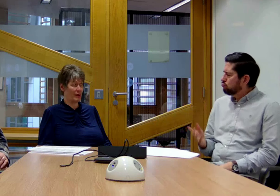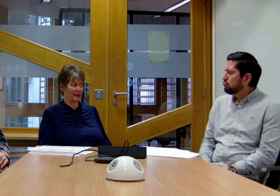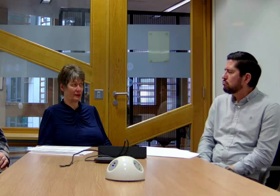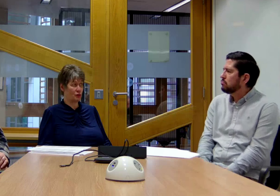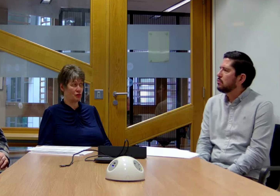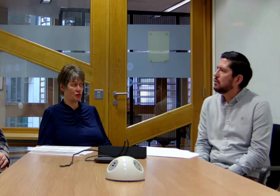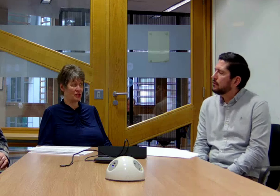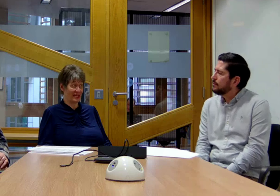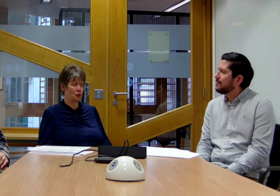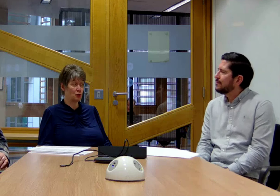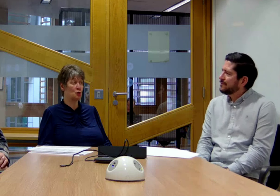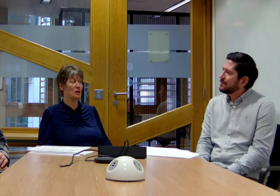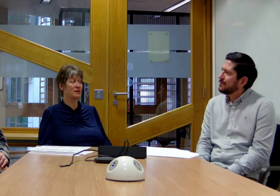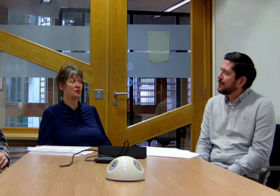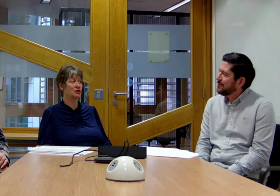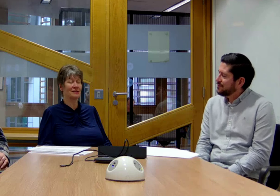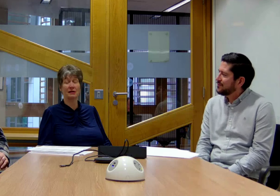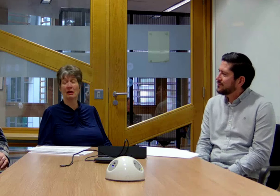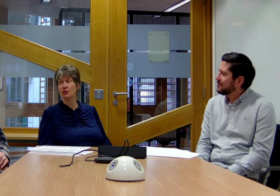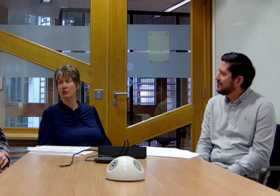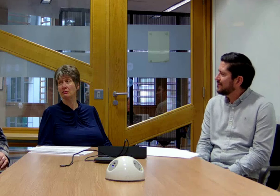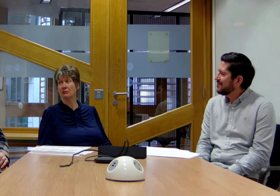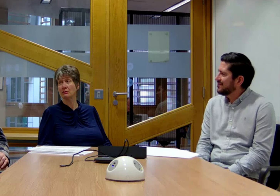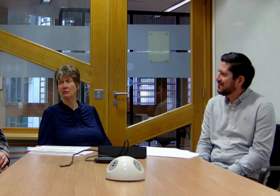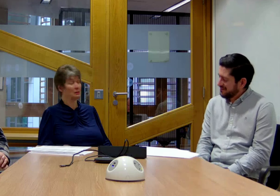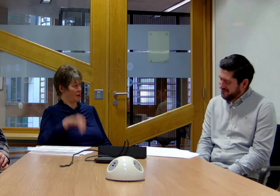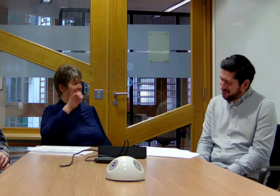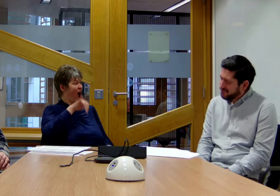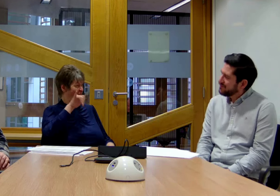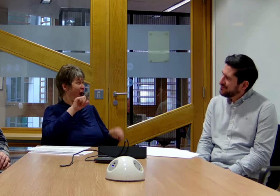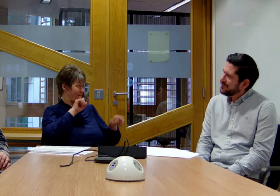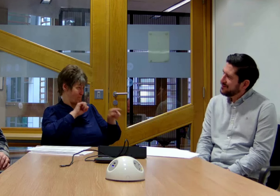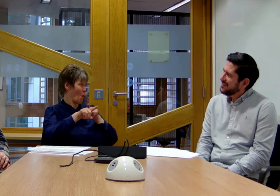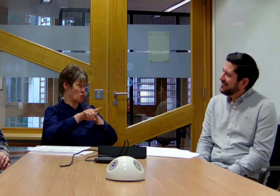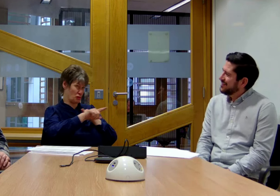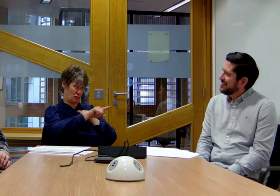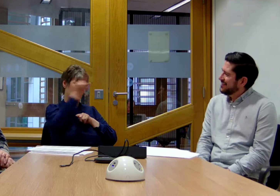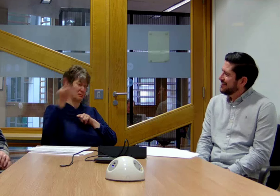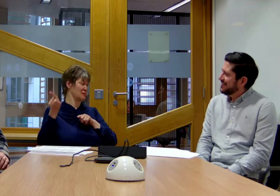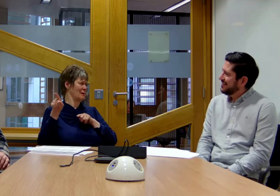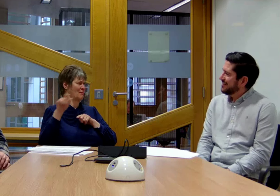you in relation to Gaelic. Do all Gaelic users tend to know and understand English?